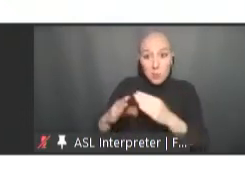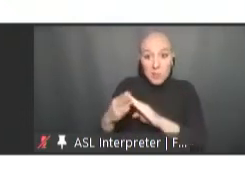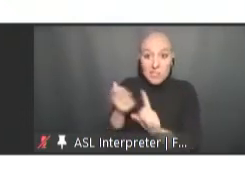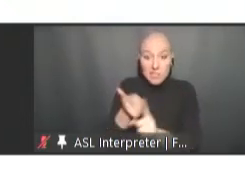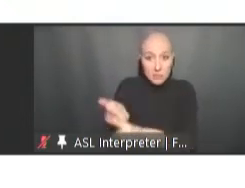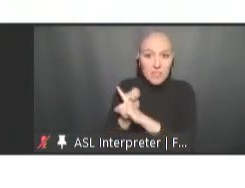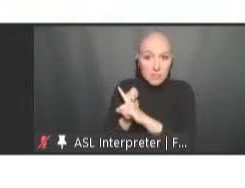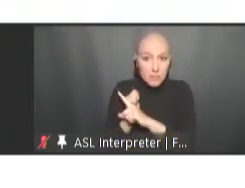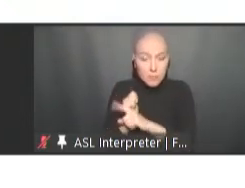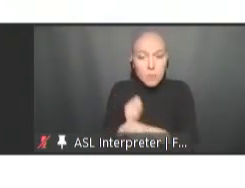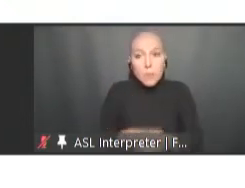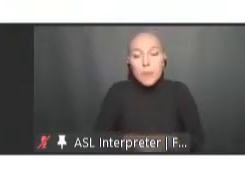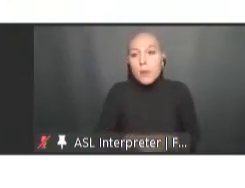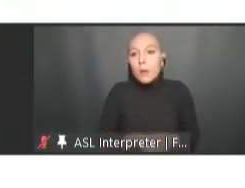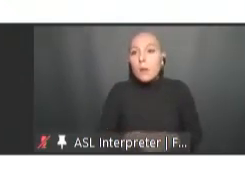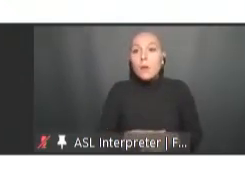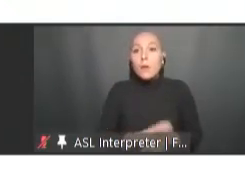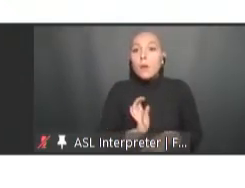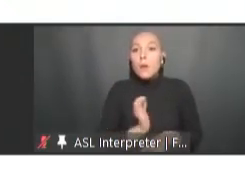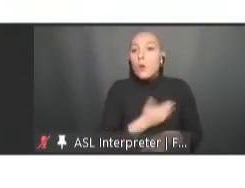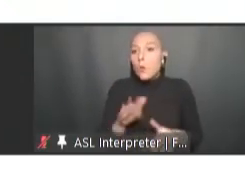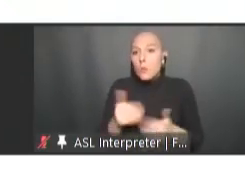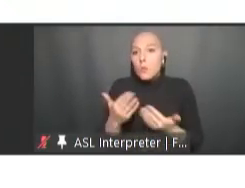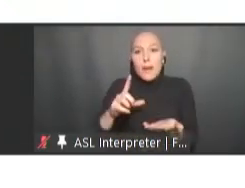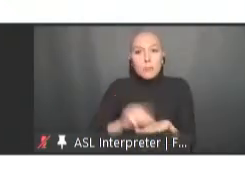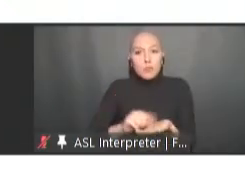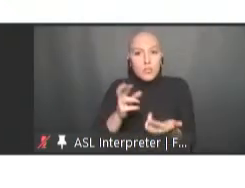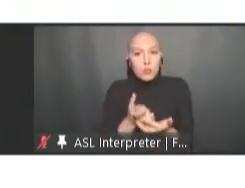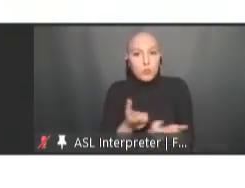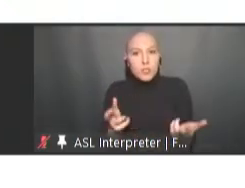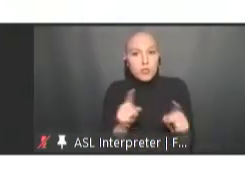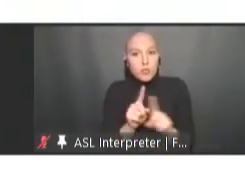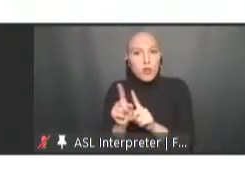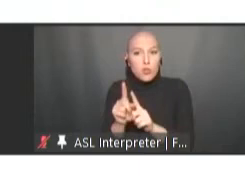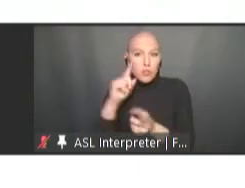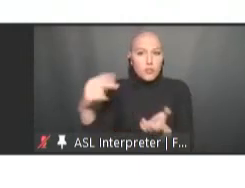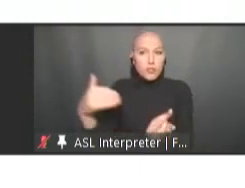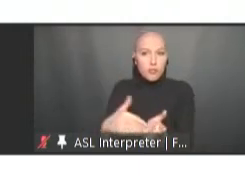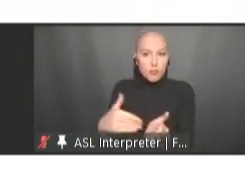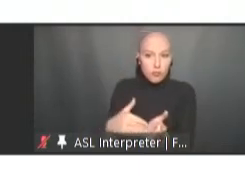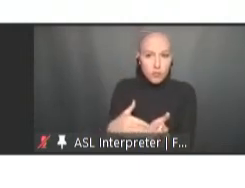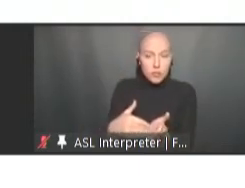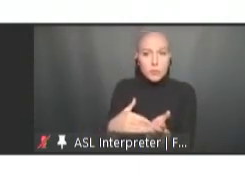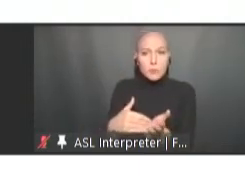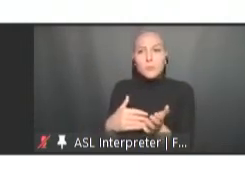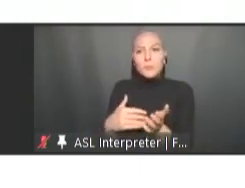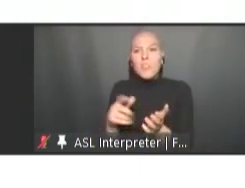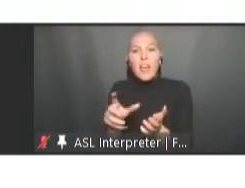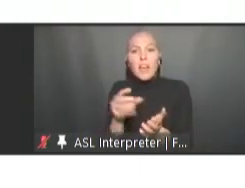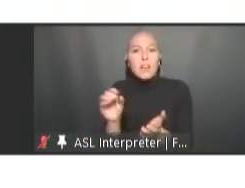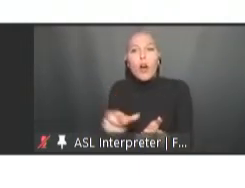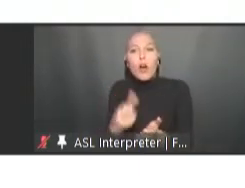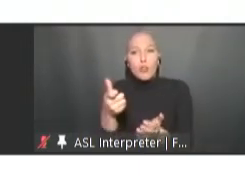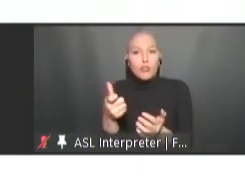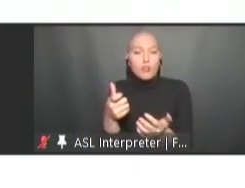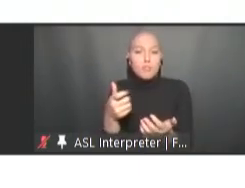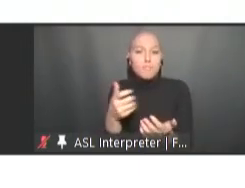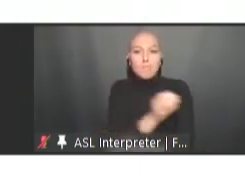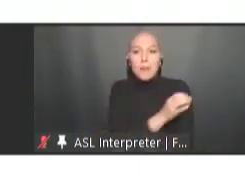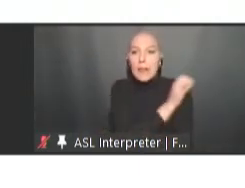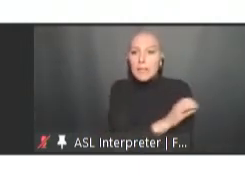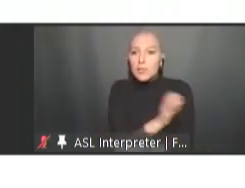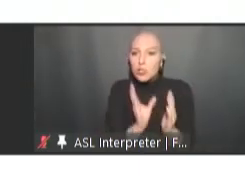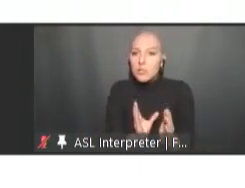We provide resources to our physicians and other clinicians about the different vaccines.